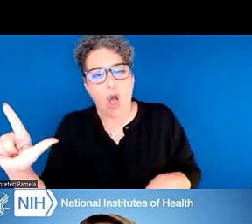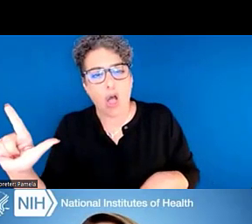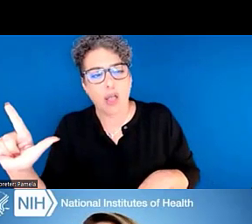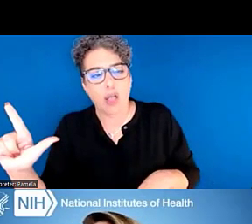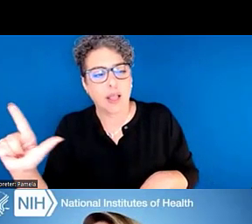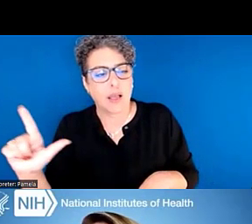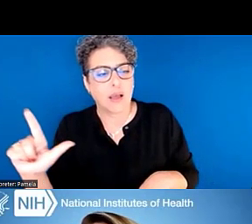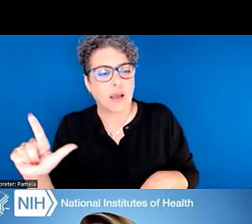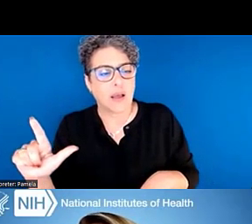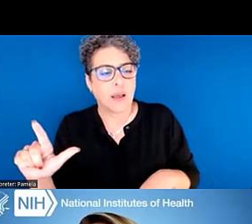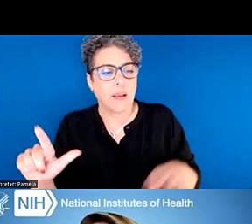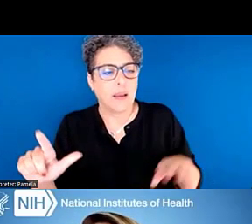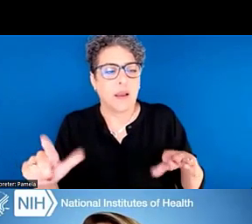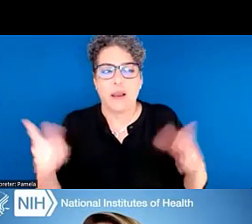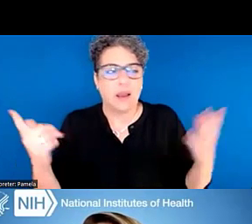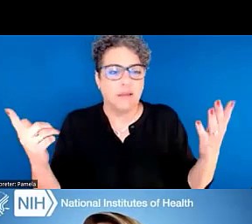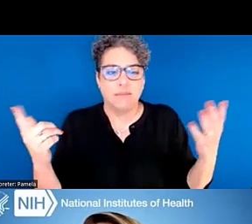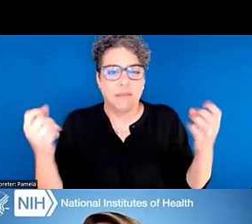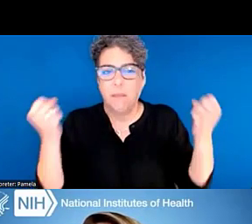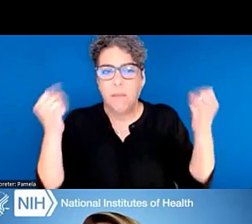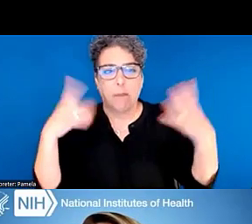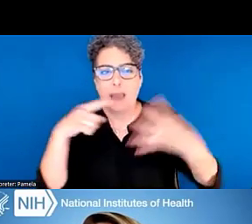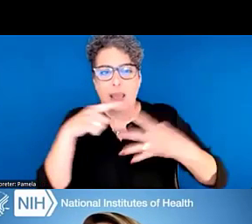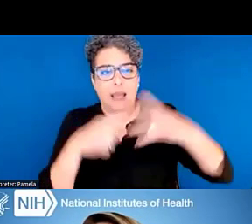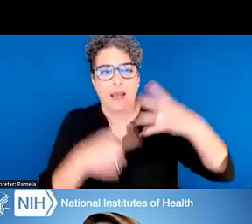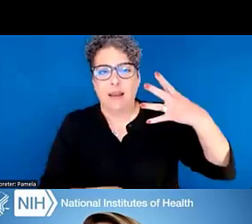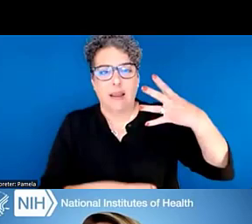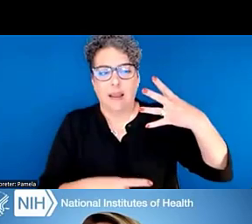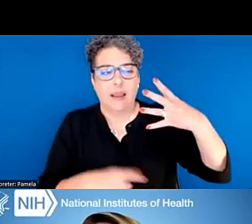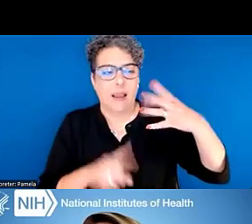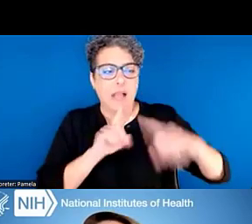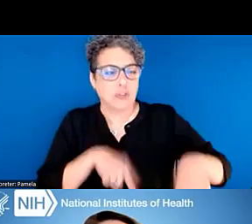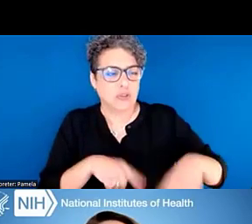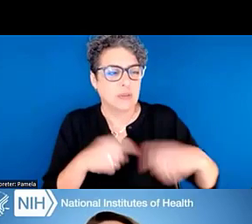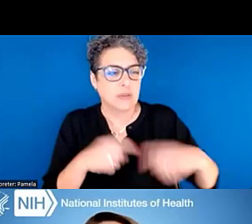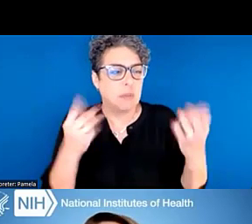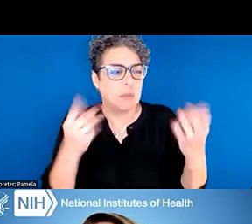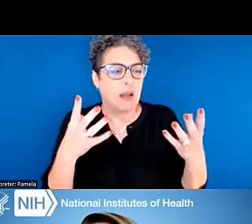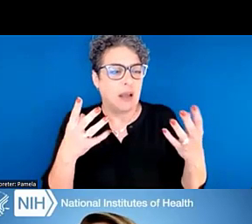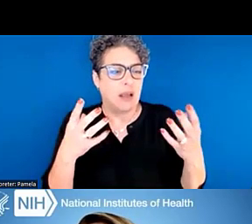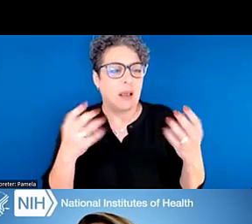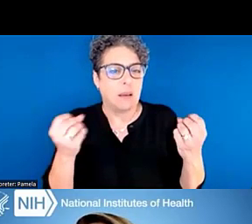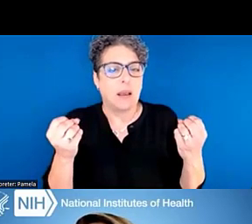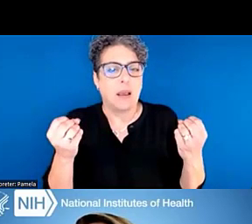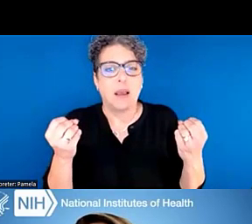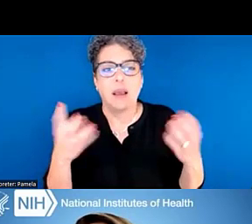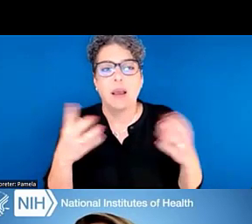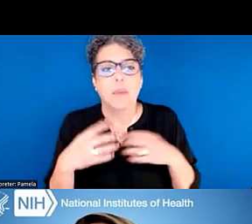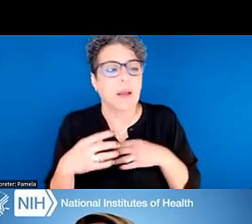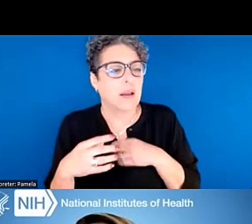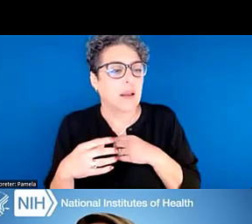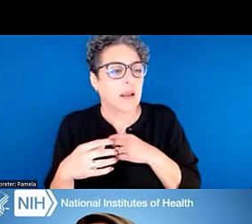Yeah, we're kind of all over the board here. We've got a lot of ..a little bit of everything. Dr. Ranjini Ambalavanar: All answers are correct